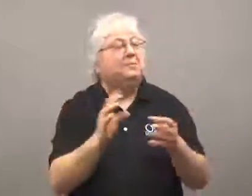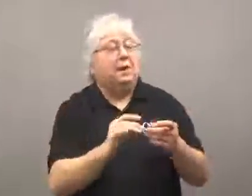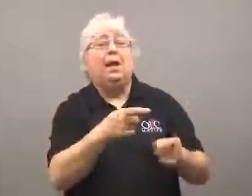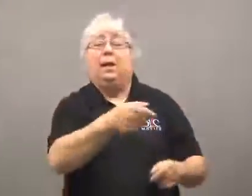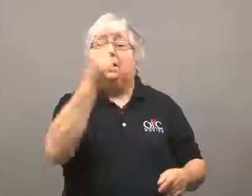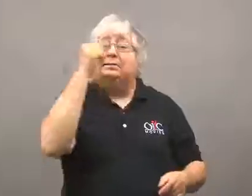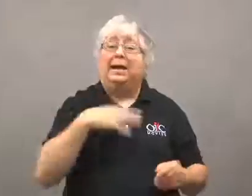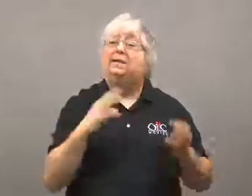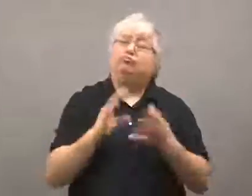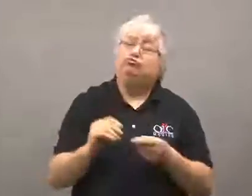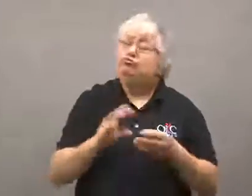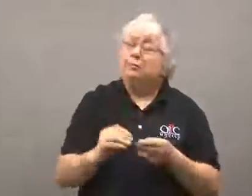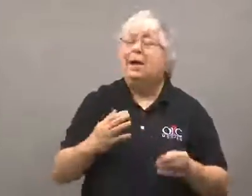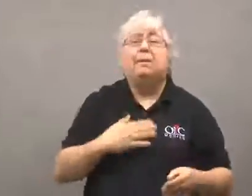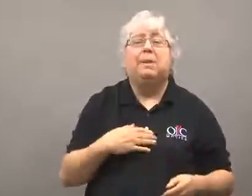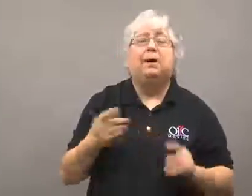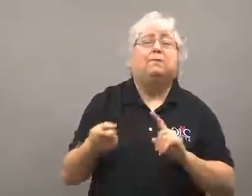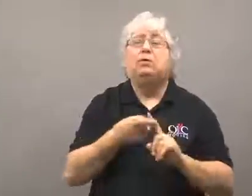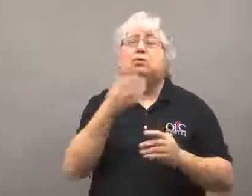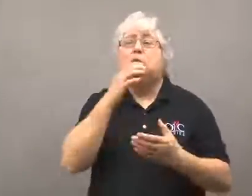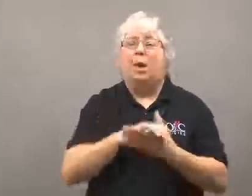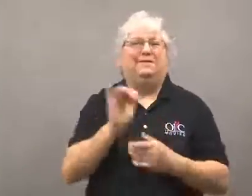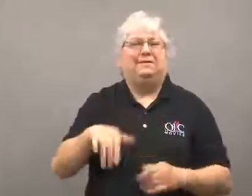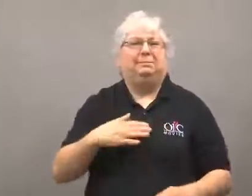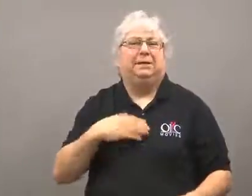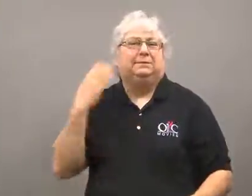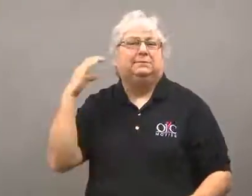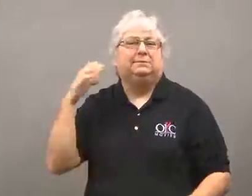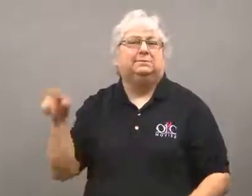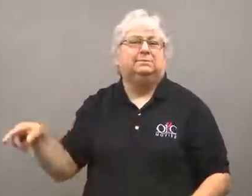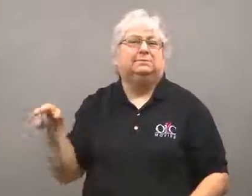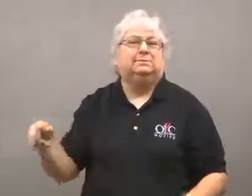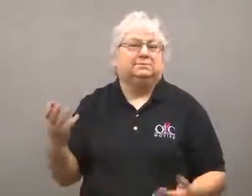This man said his first wife had been his cousin.